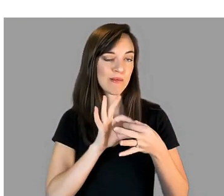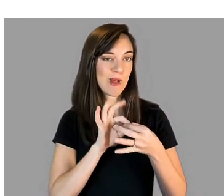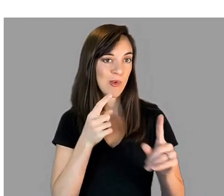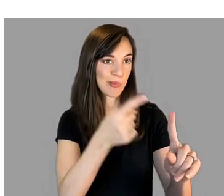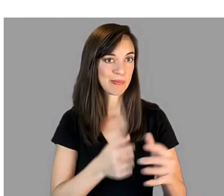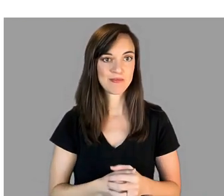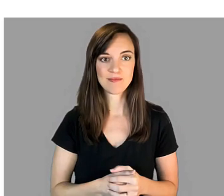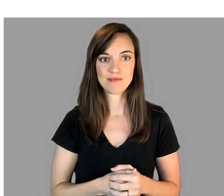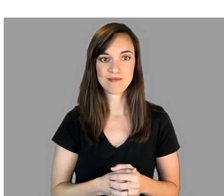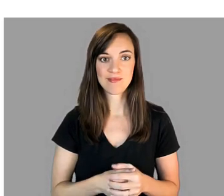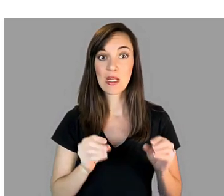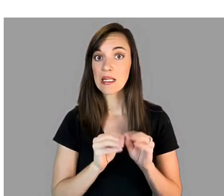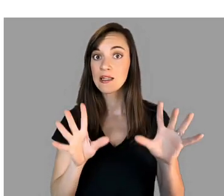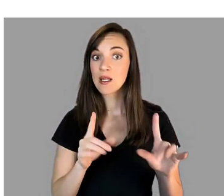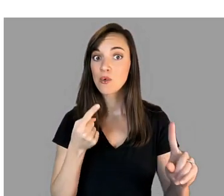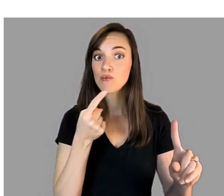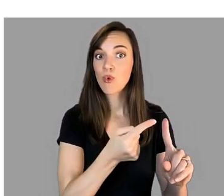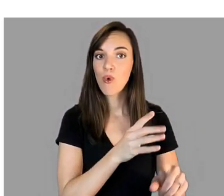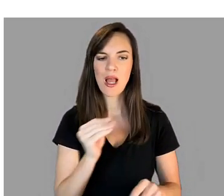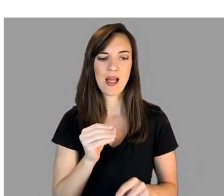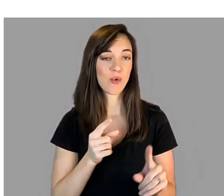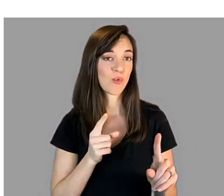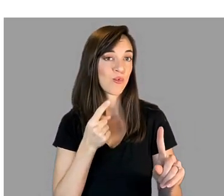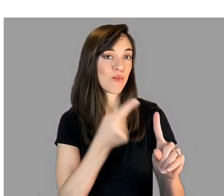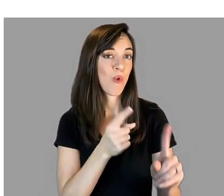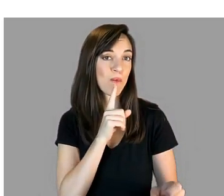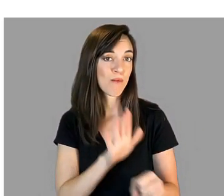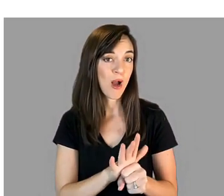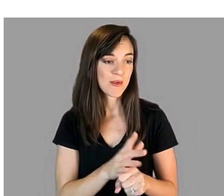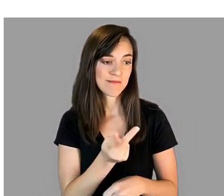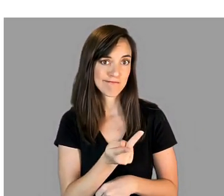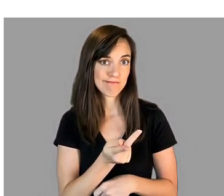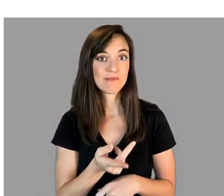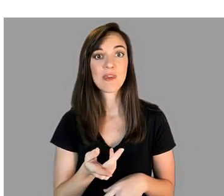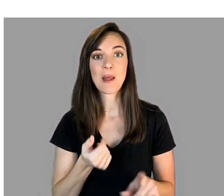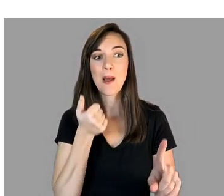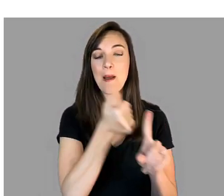"Clear goal intentions" and "Goal commitment" both have an effect size of (.44).